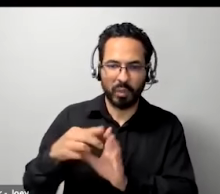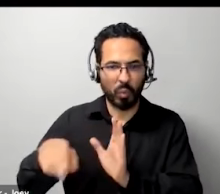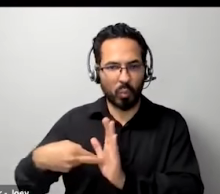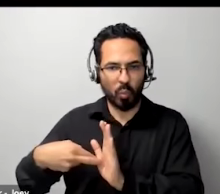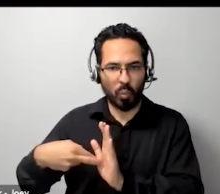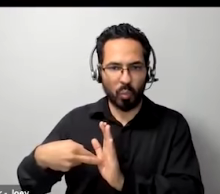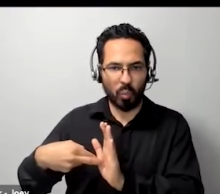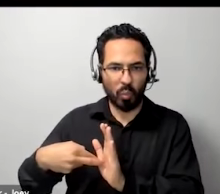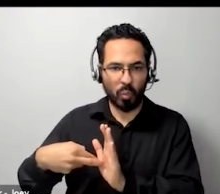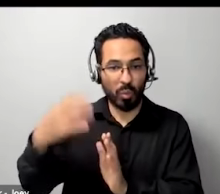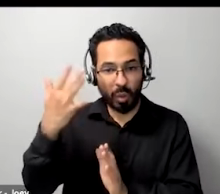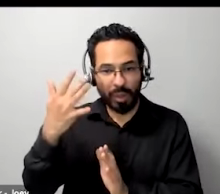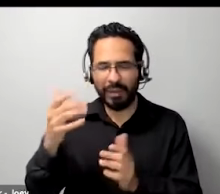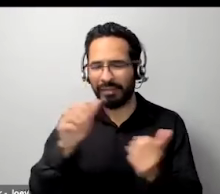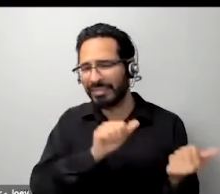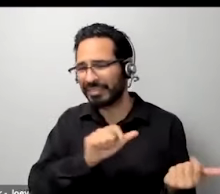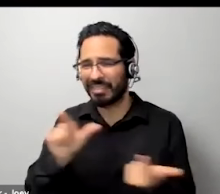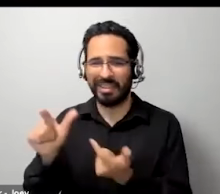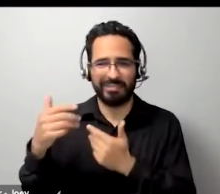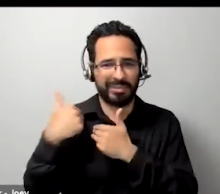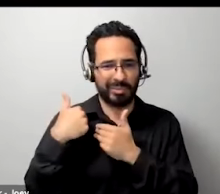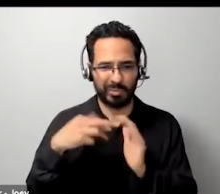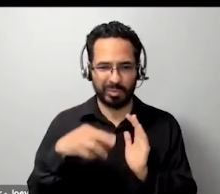because it's everybody's role to do accessibility.